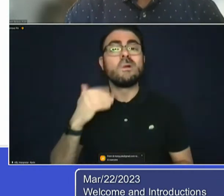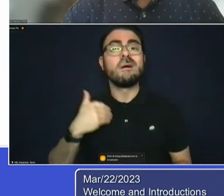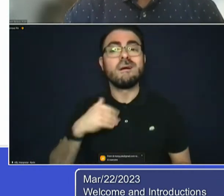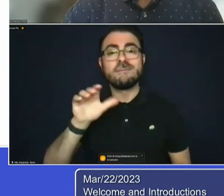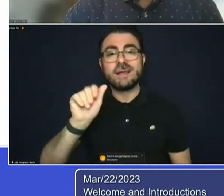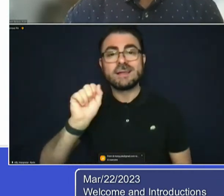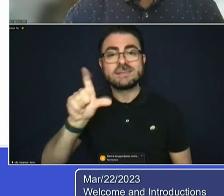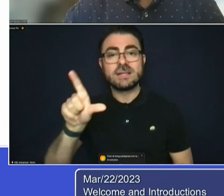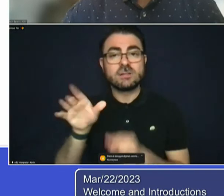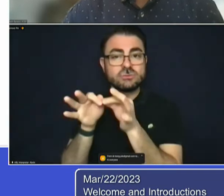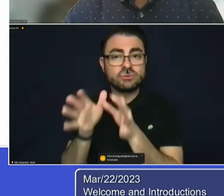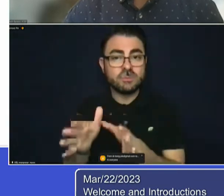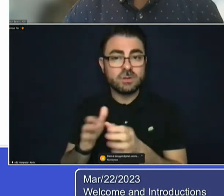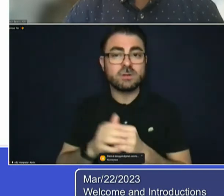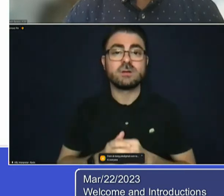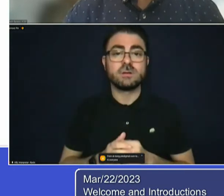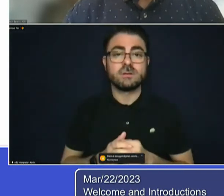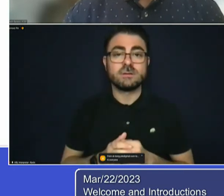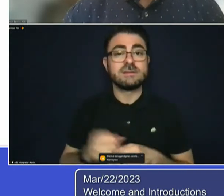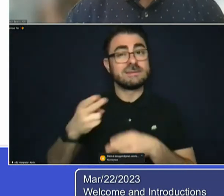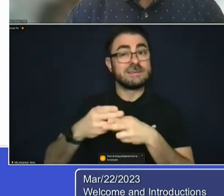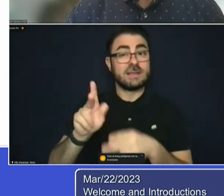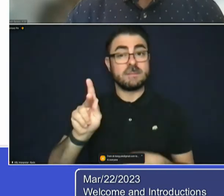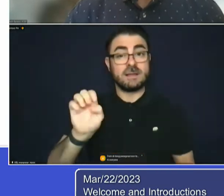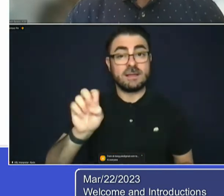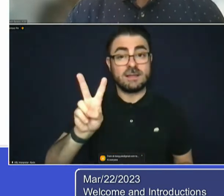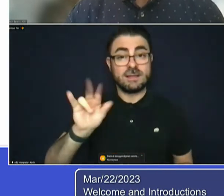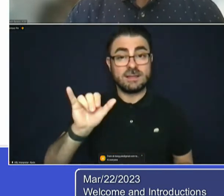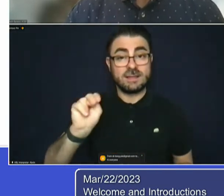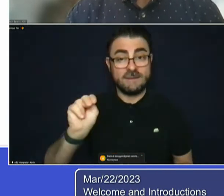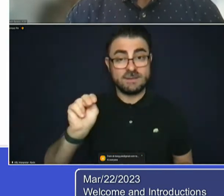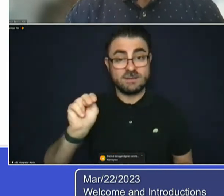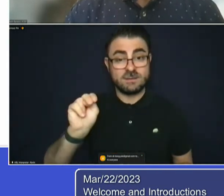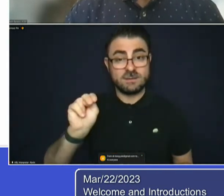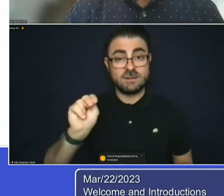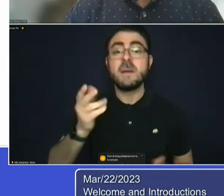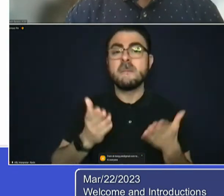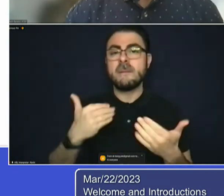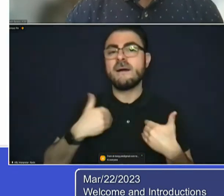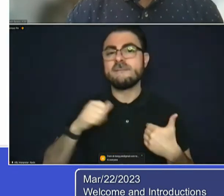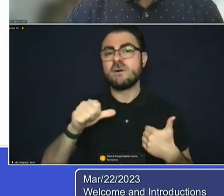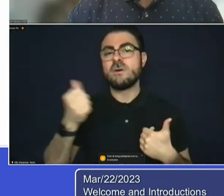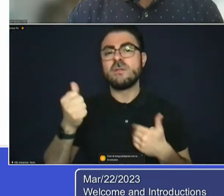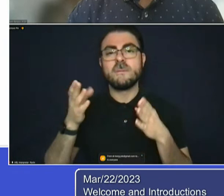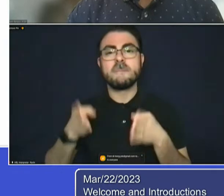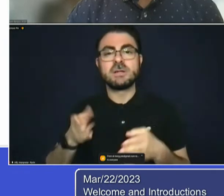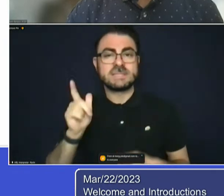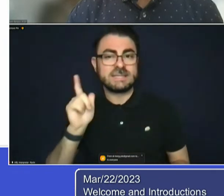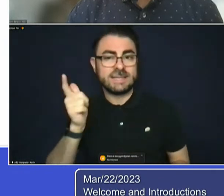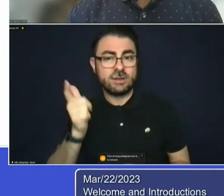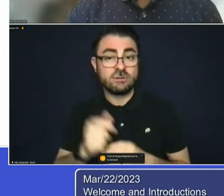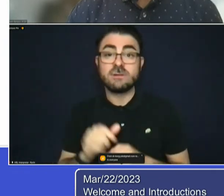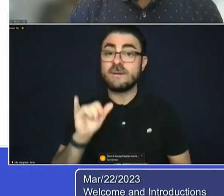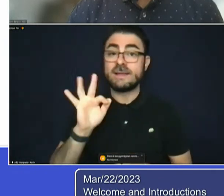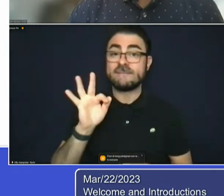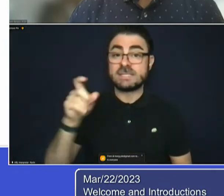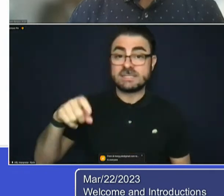SELECT SHOW SUBTITLES. WE DO HAVE AN ASL